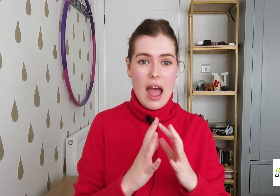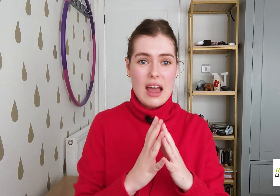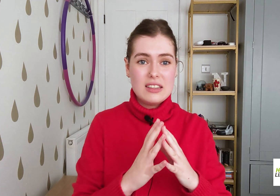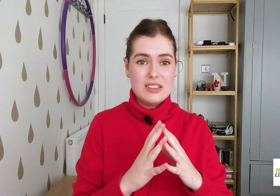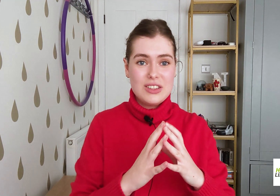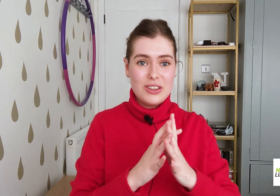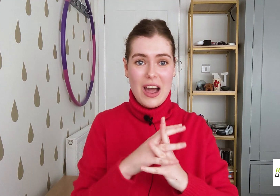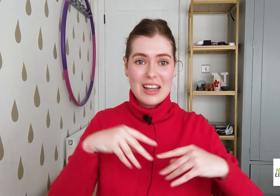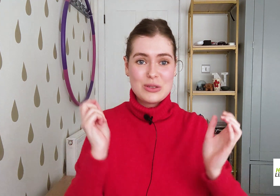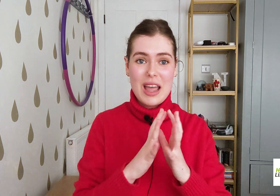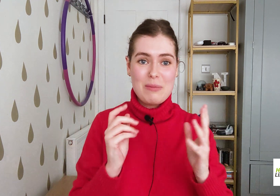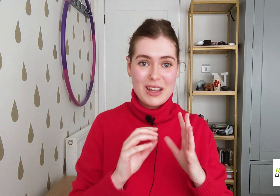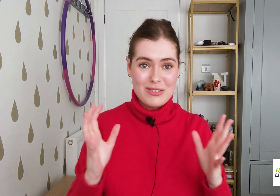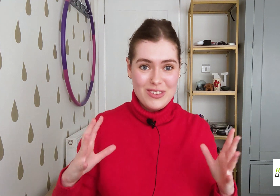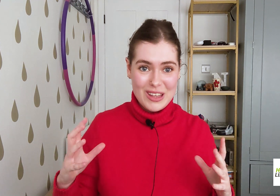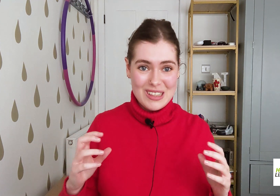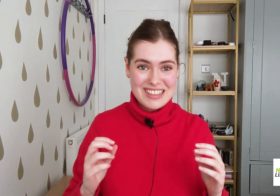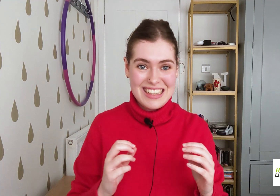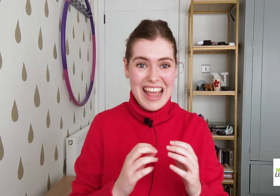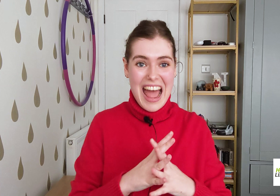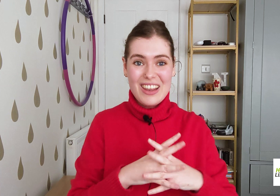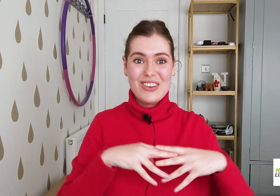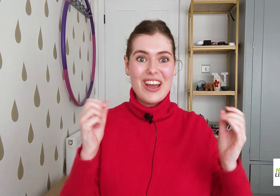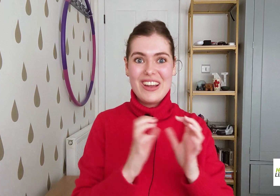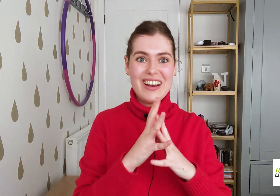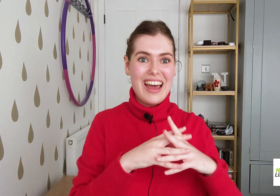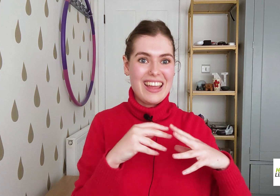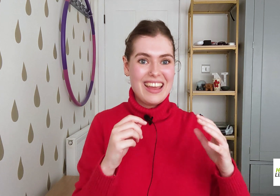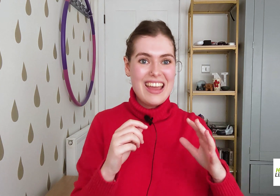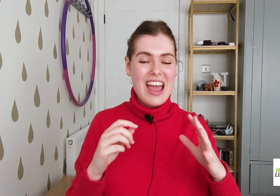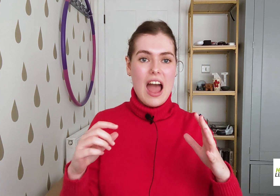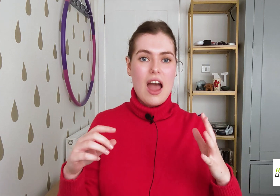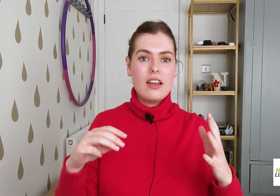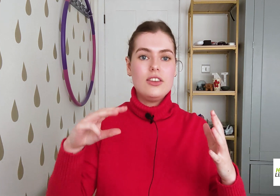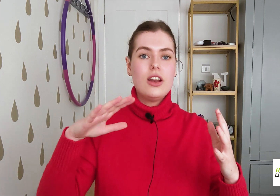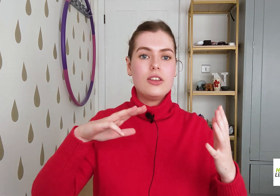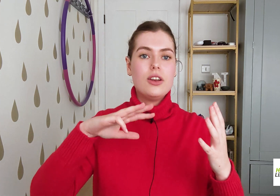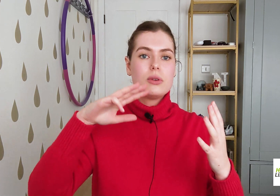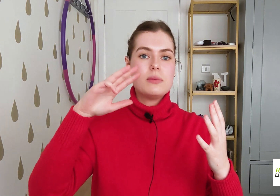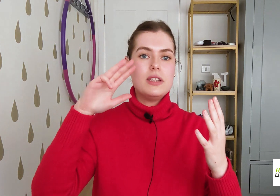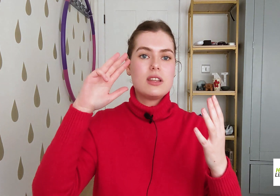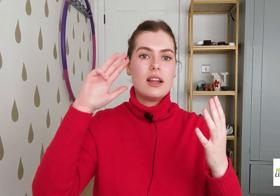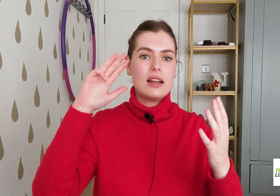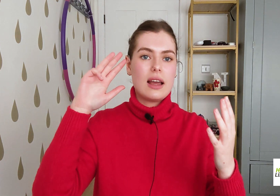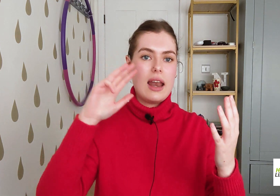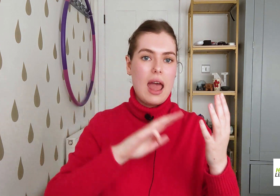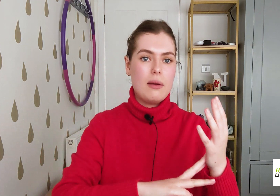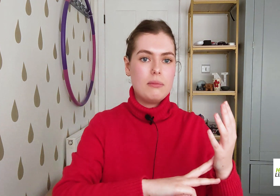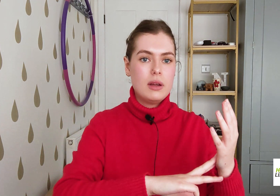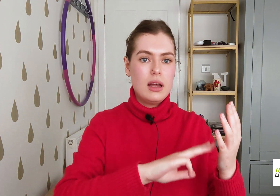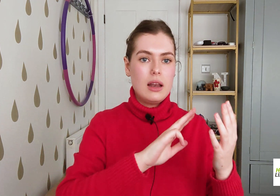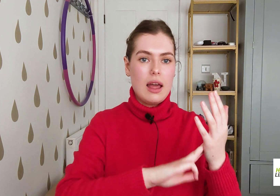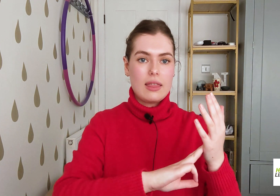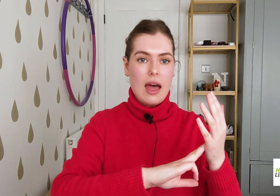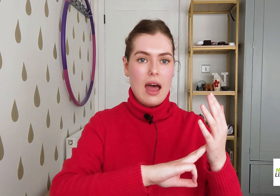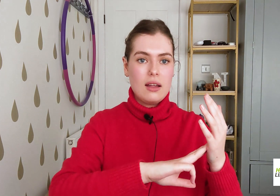and your hands will get a bit confused and you go like, you know, you don't want to be signing like an “M” like that,